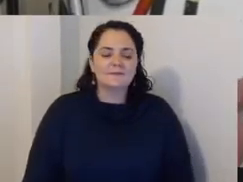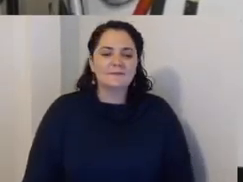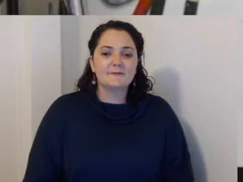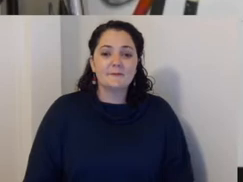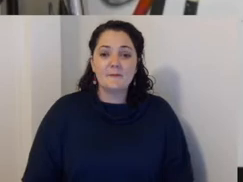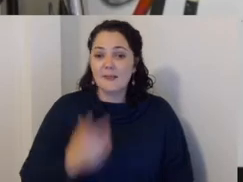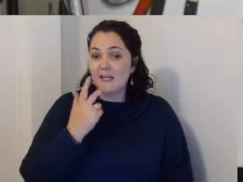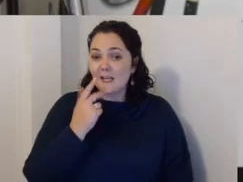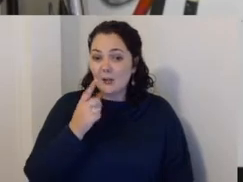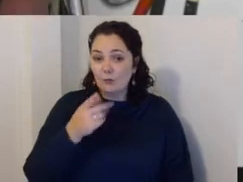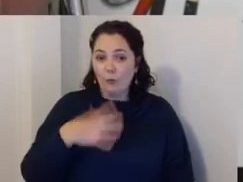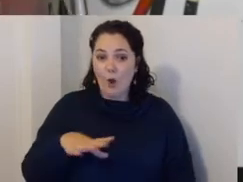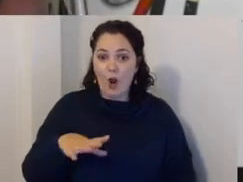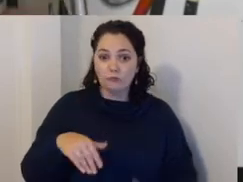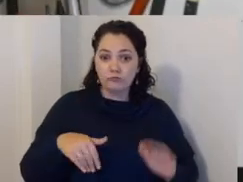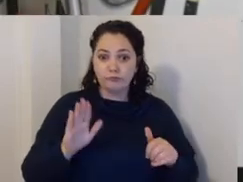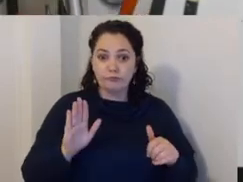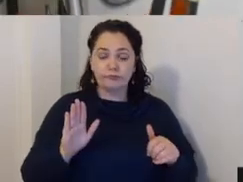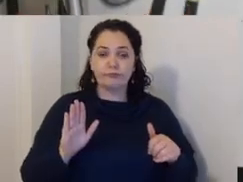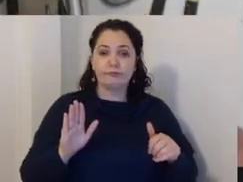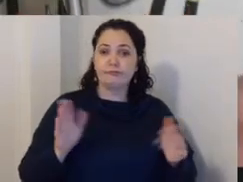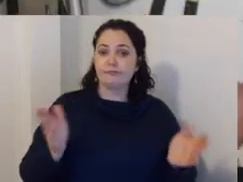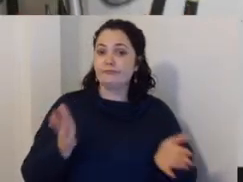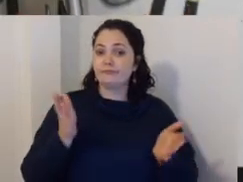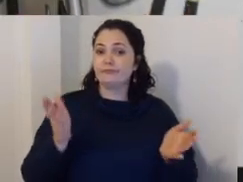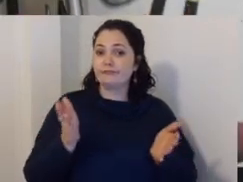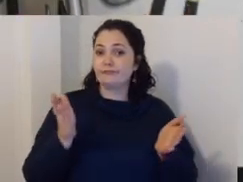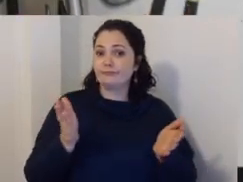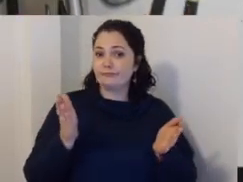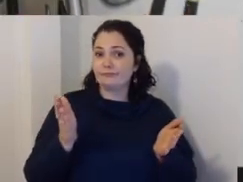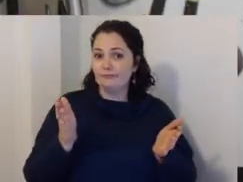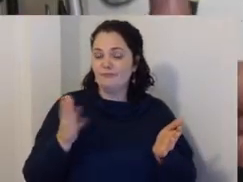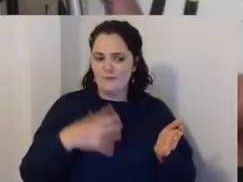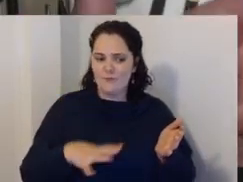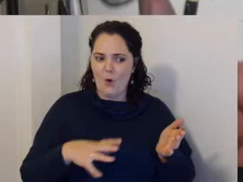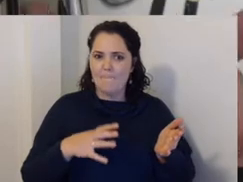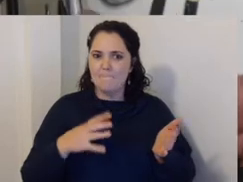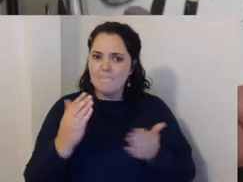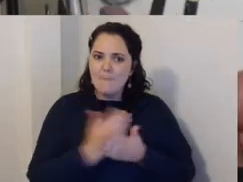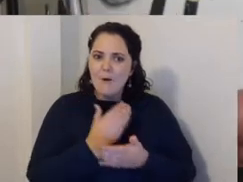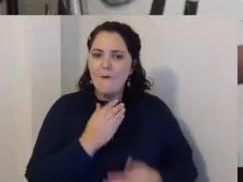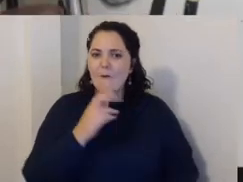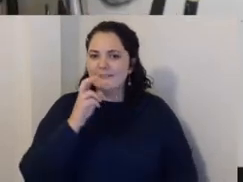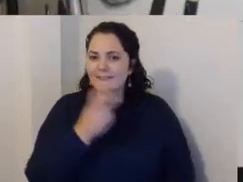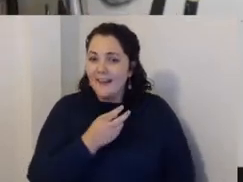really fancy, those of you who have charcoal, if you want to enhance darks even further on top of this